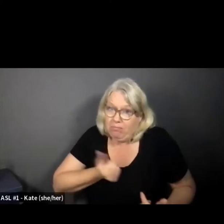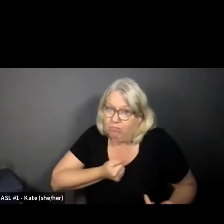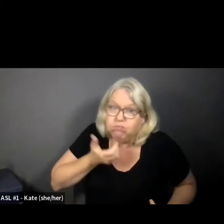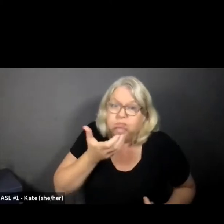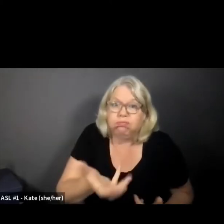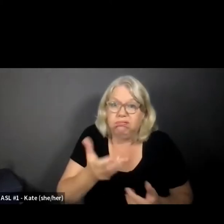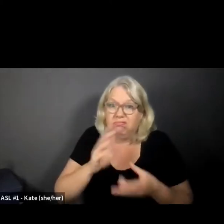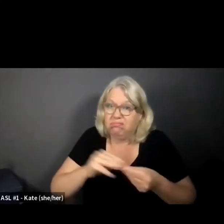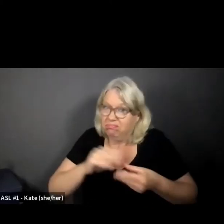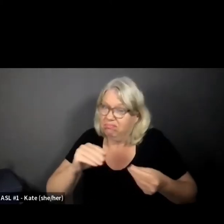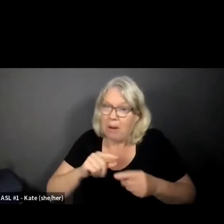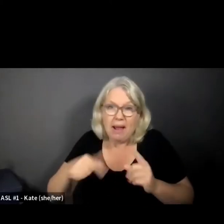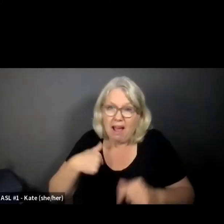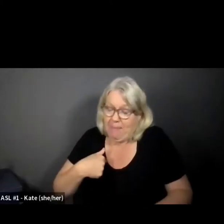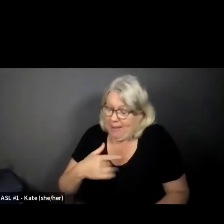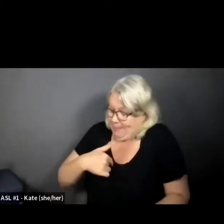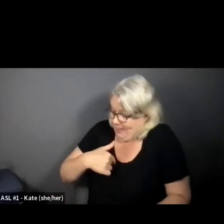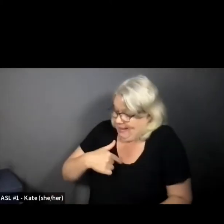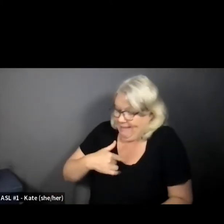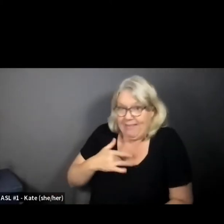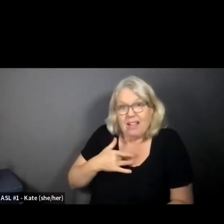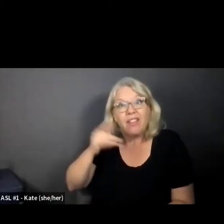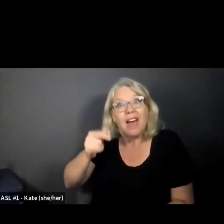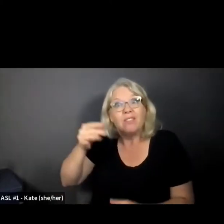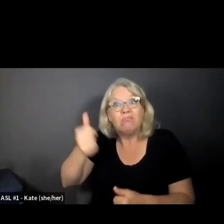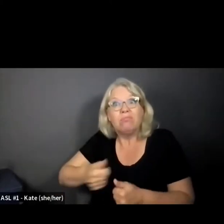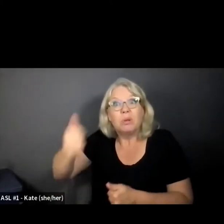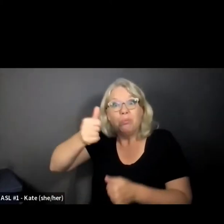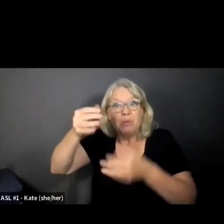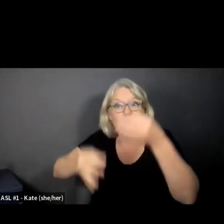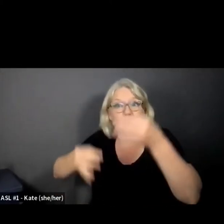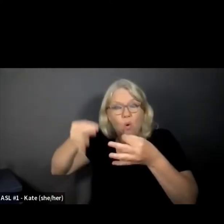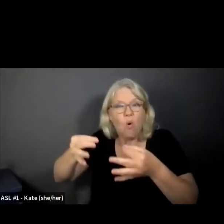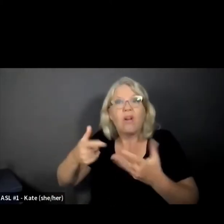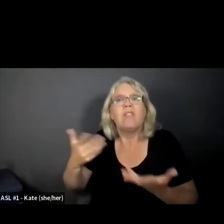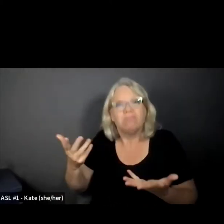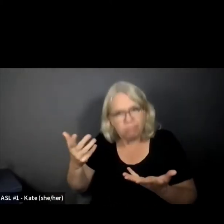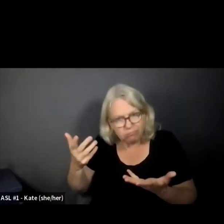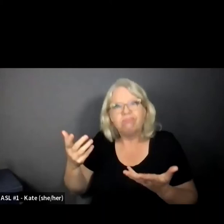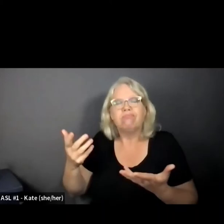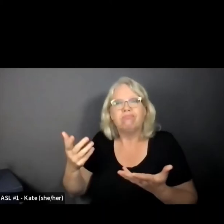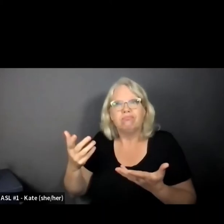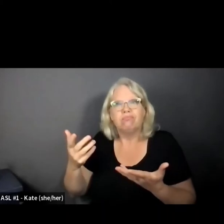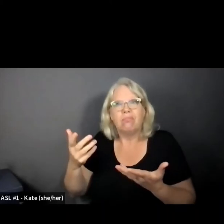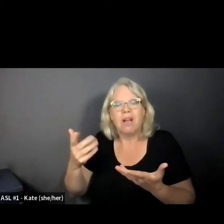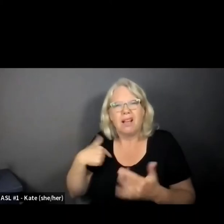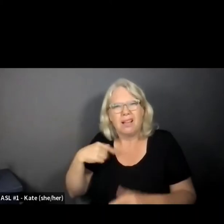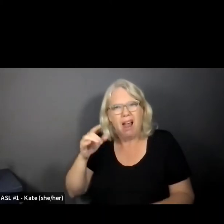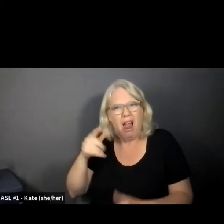AND SHAMEFUL THAT THAT SUPREME COURT DECISION STANDS FOR THE PRINCIPLES THAT IT DOES.